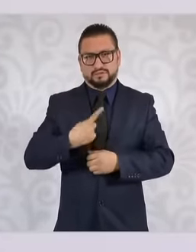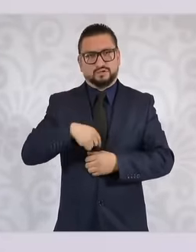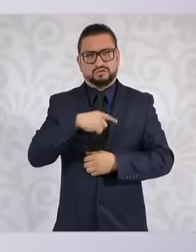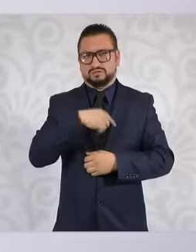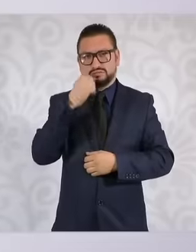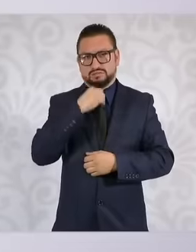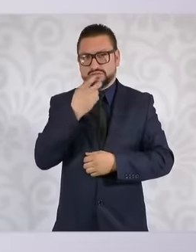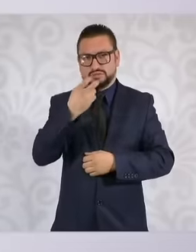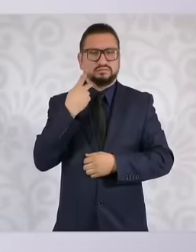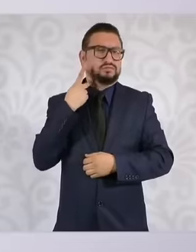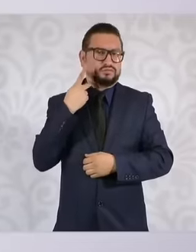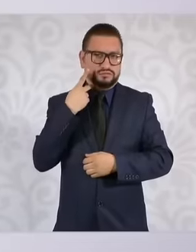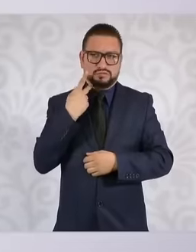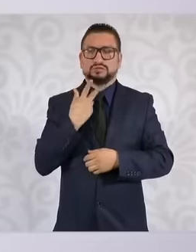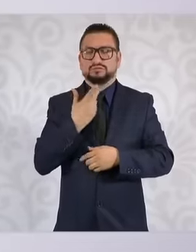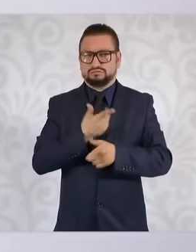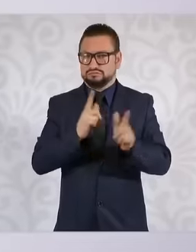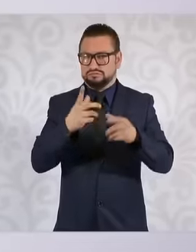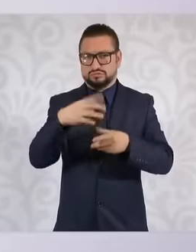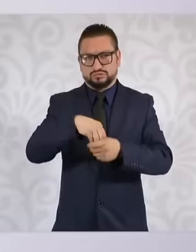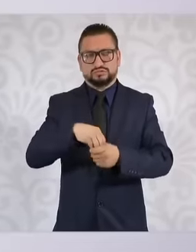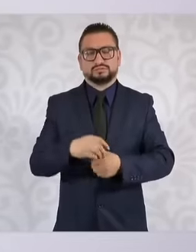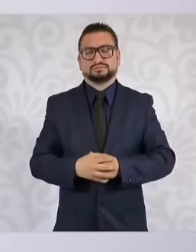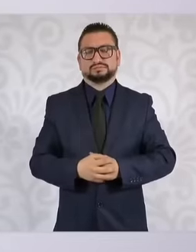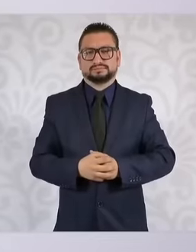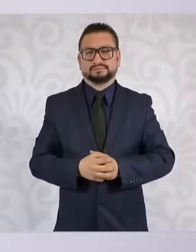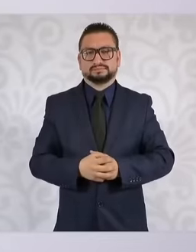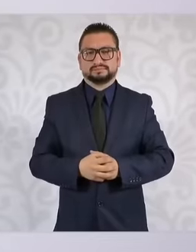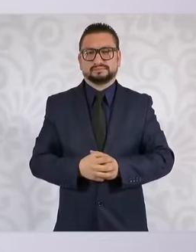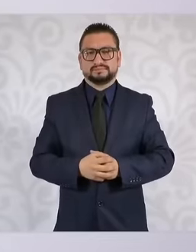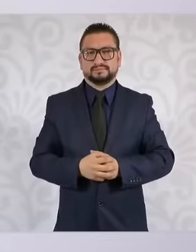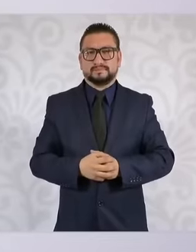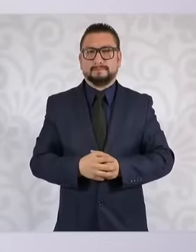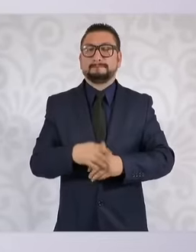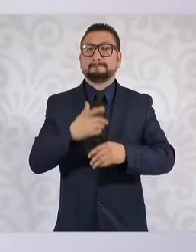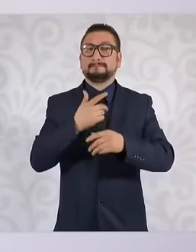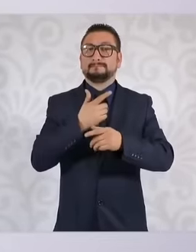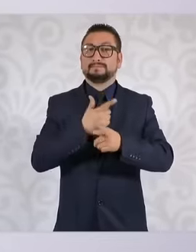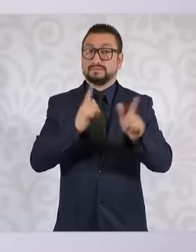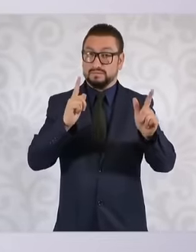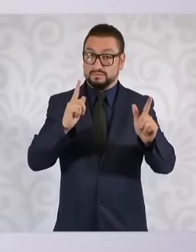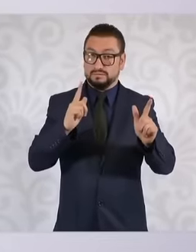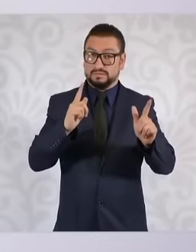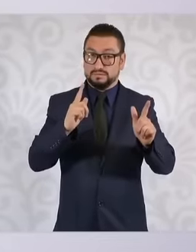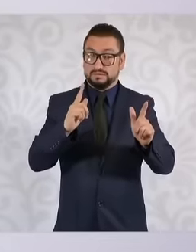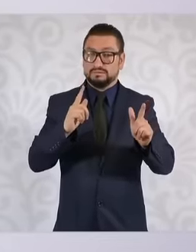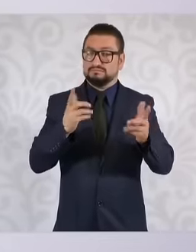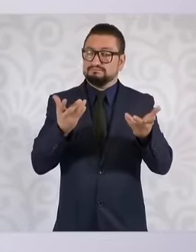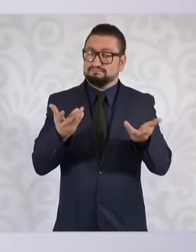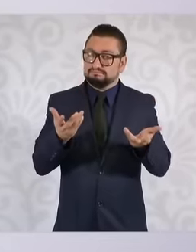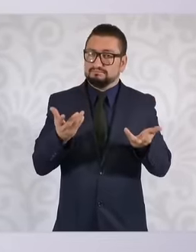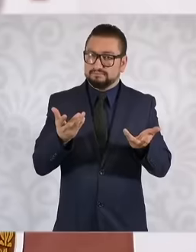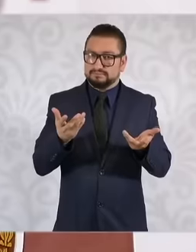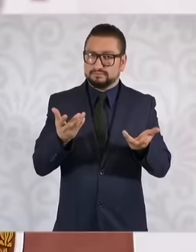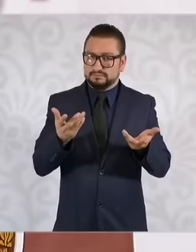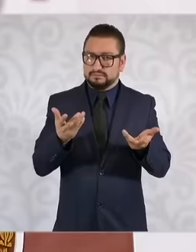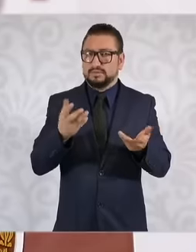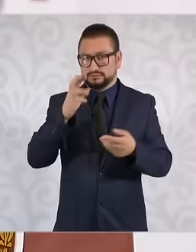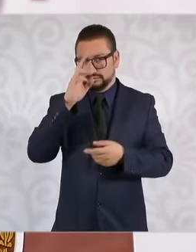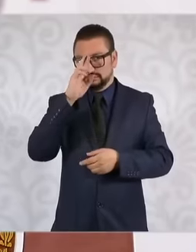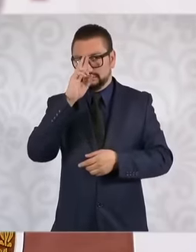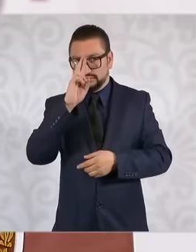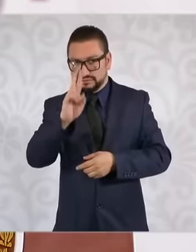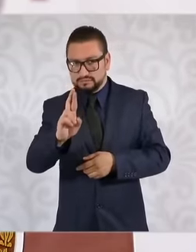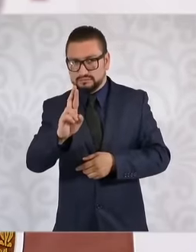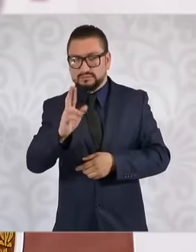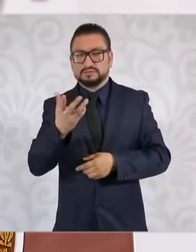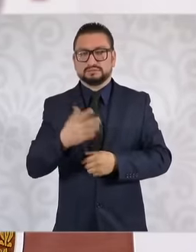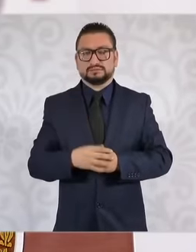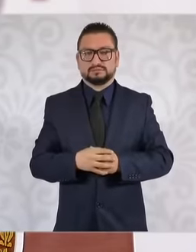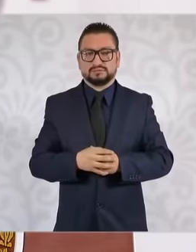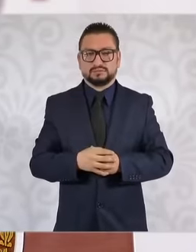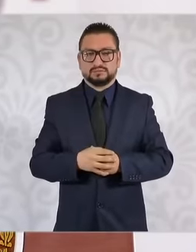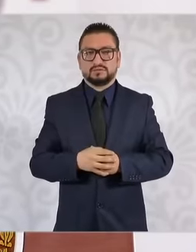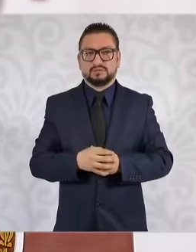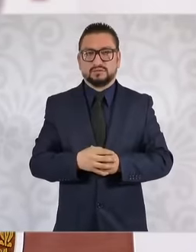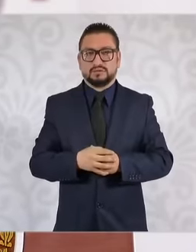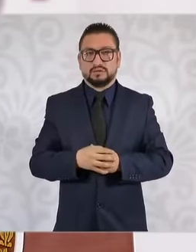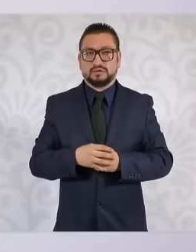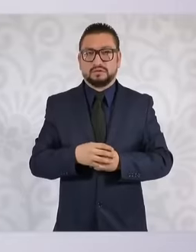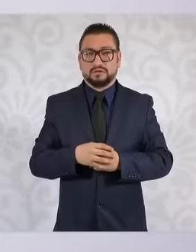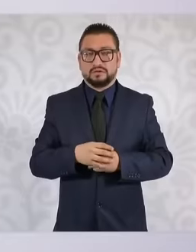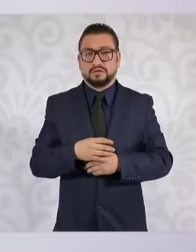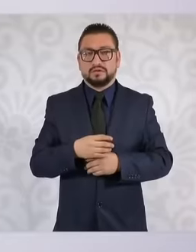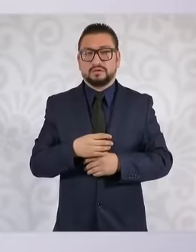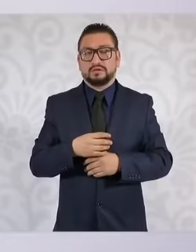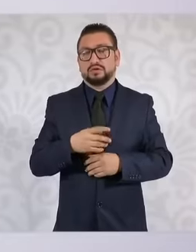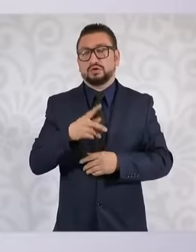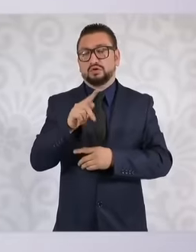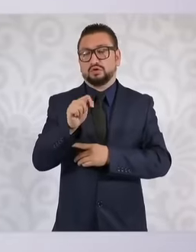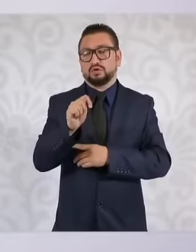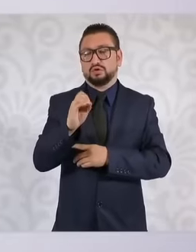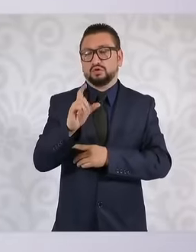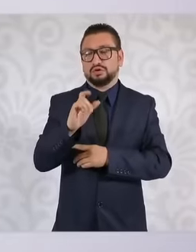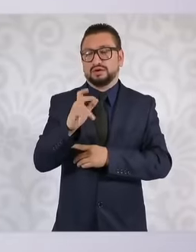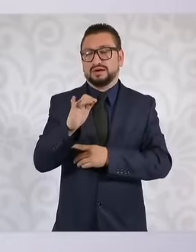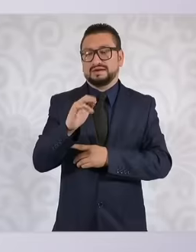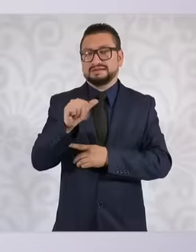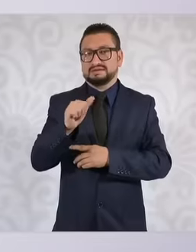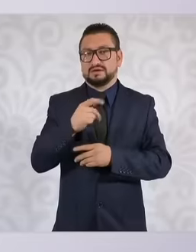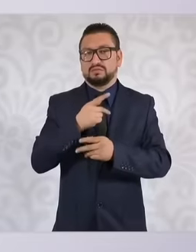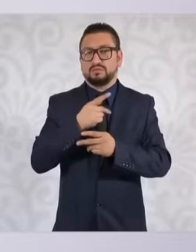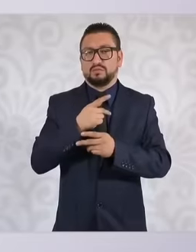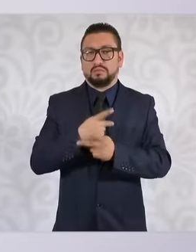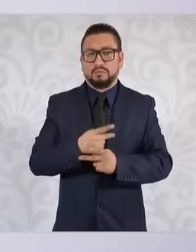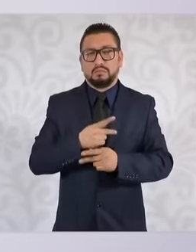eh freedom respect and more than tolerance because sometimes we only talk about tolerance it is inclusion